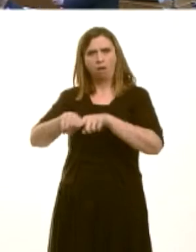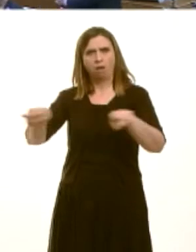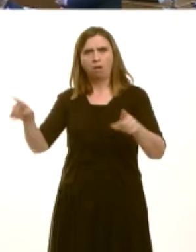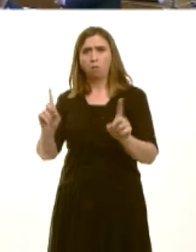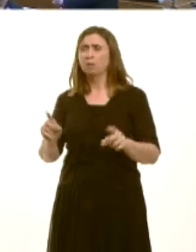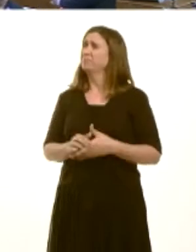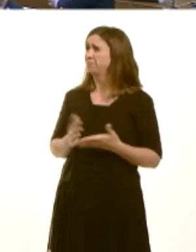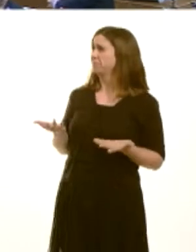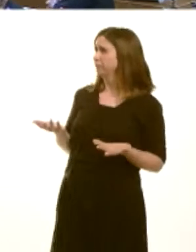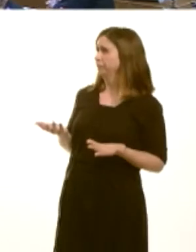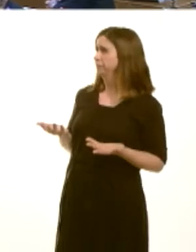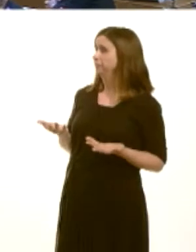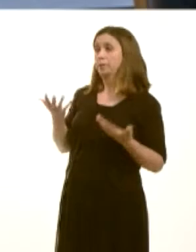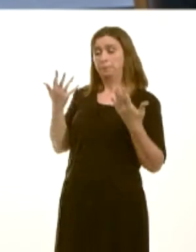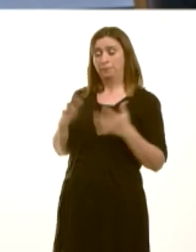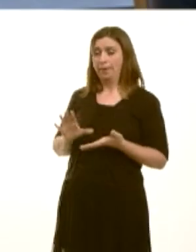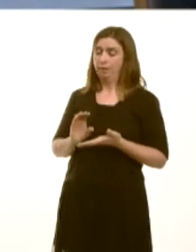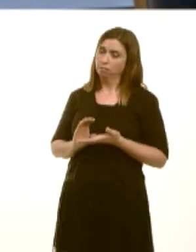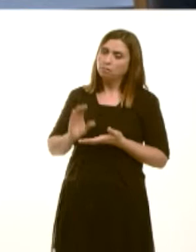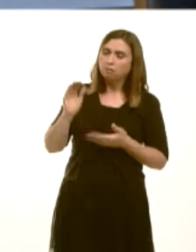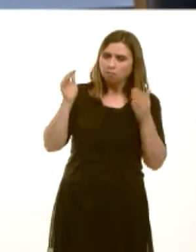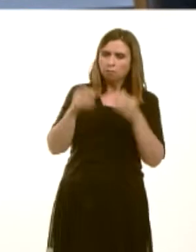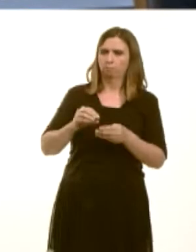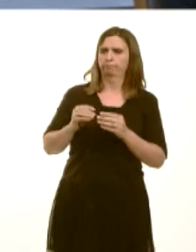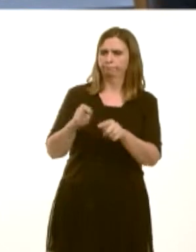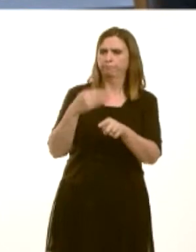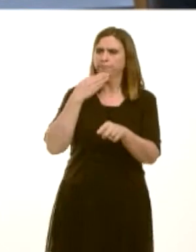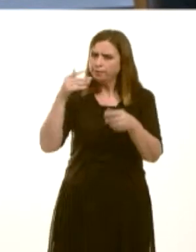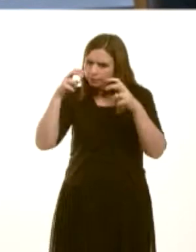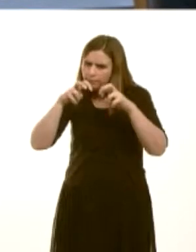of course. We have commissioned specific work in terms of welfare cuts. We know that the